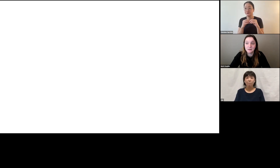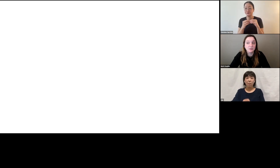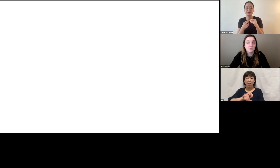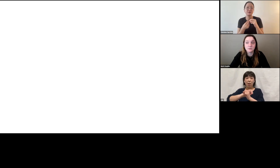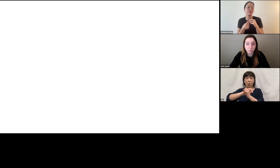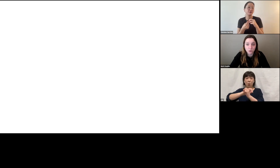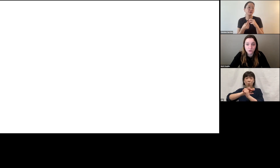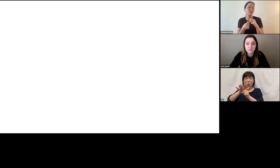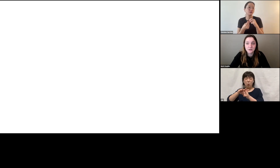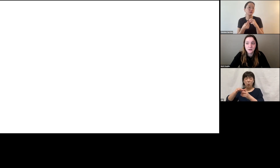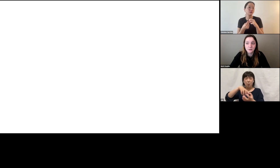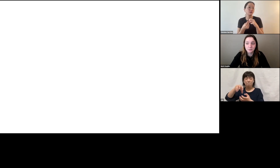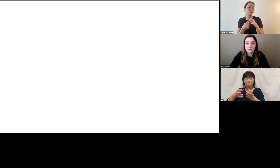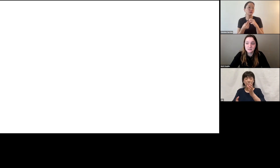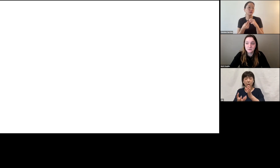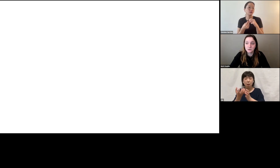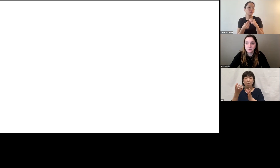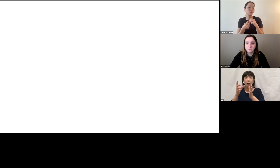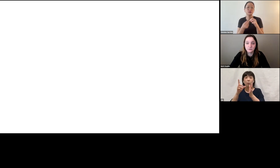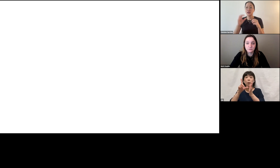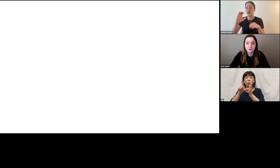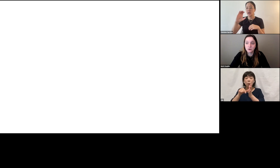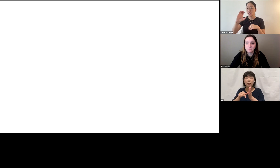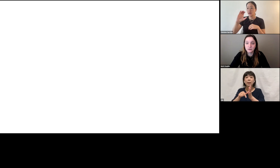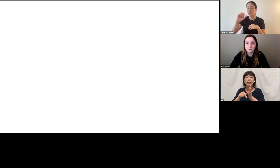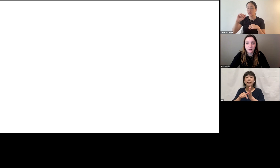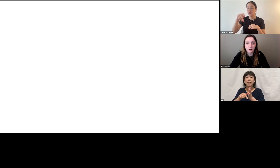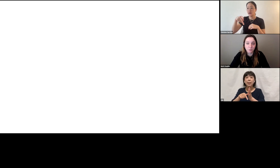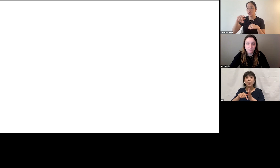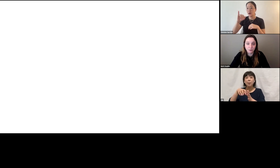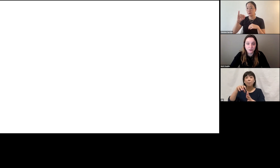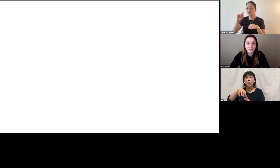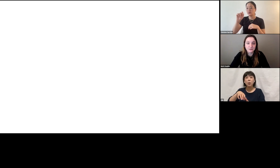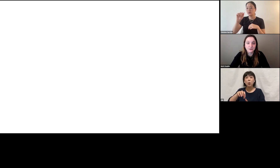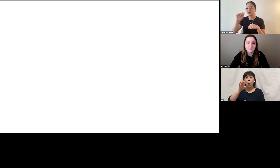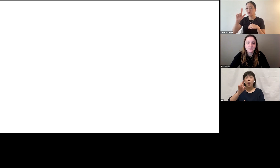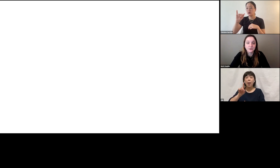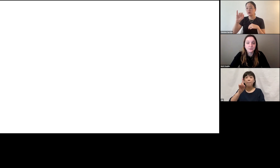So the worst place in the world for COVID at one point